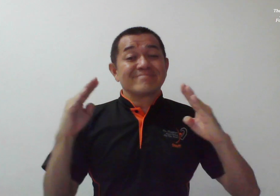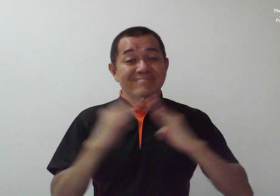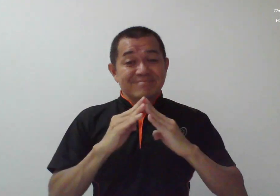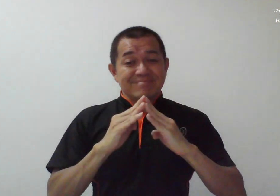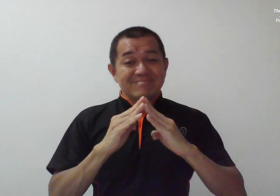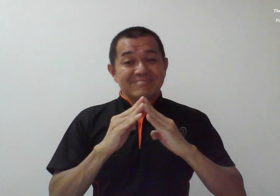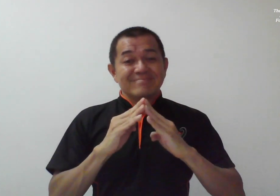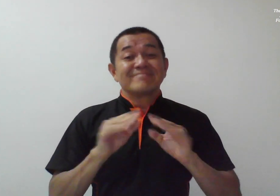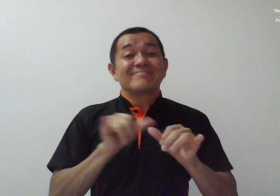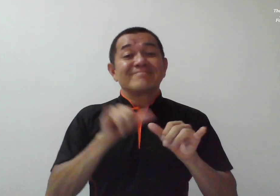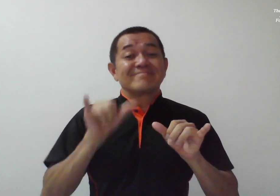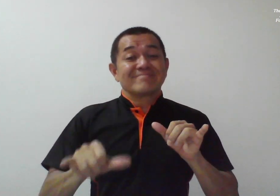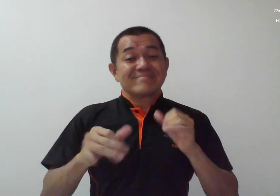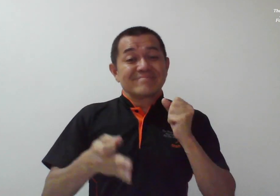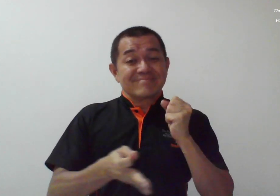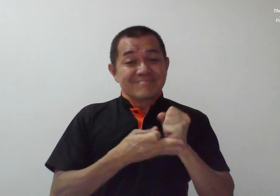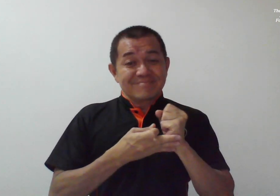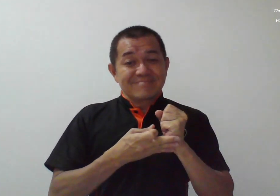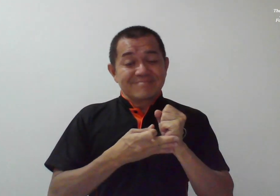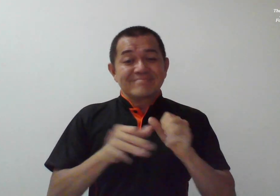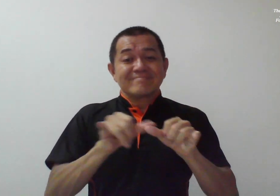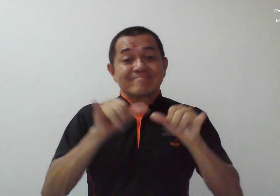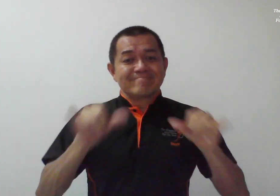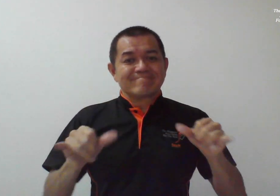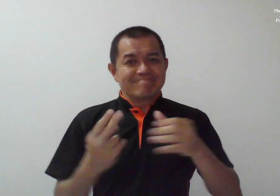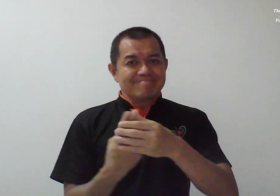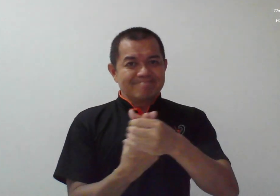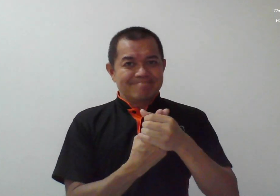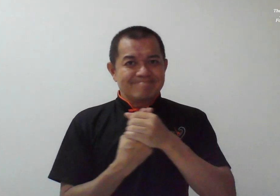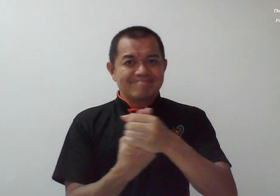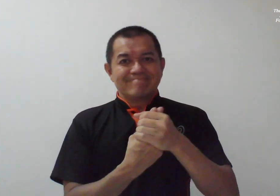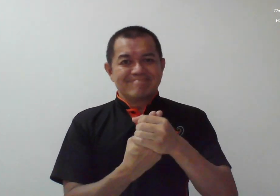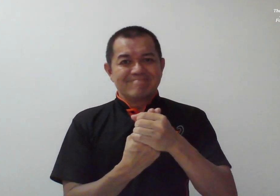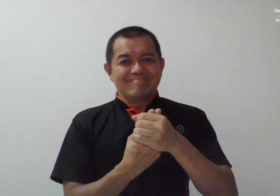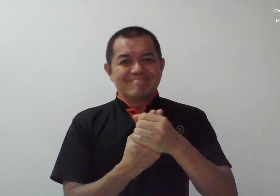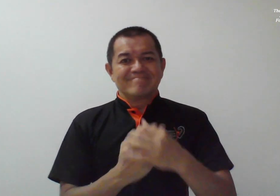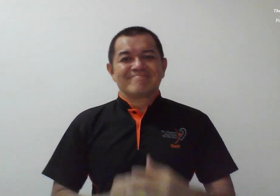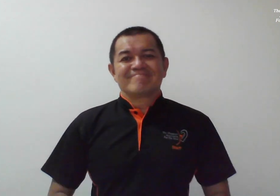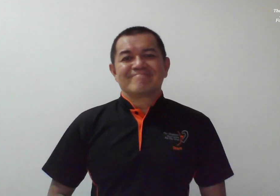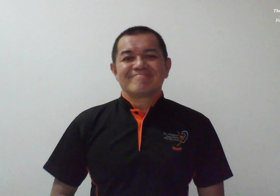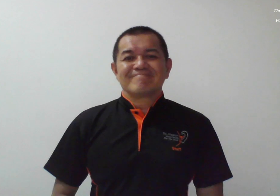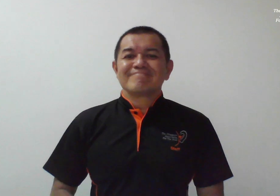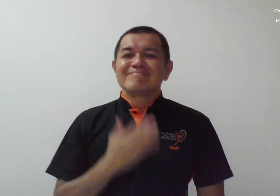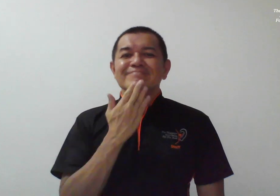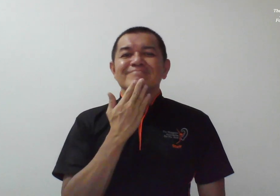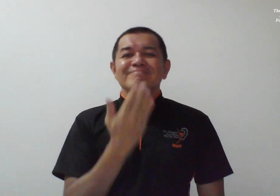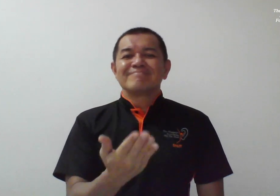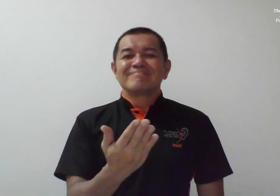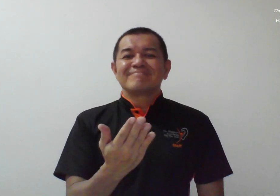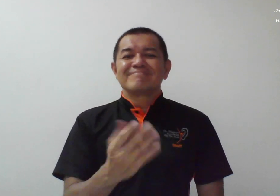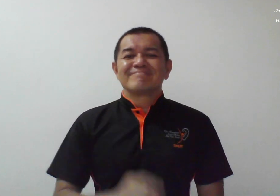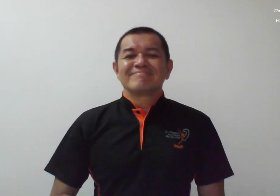Otherwise, stay home, stay safe, stay united. Thank you.